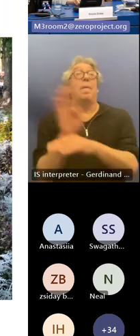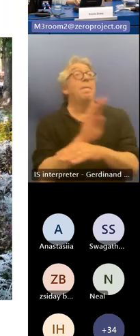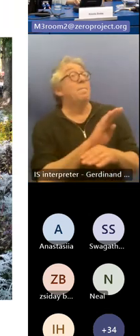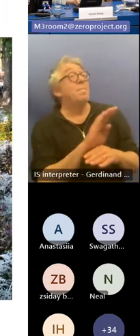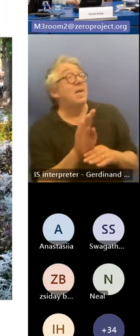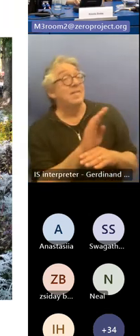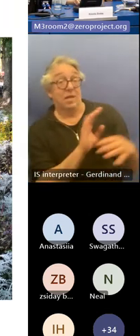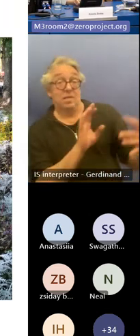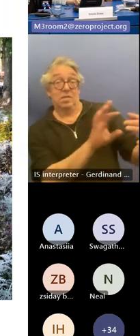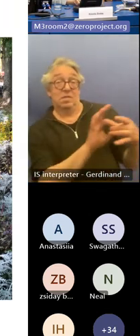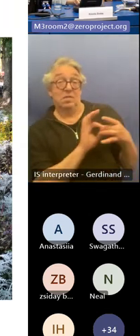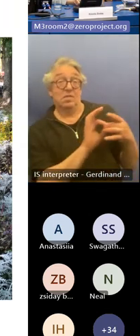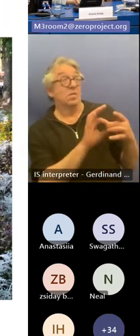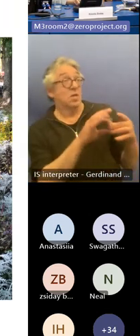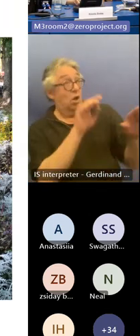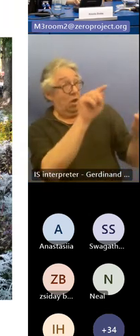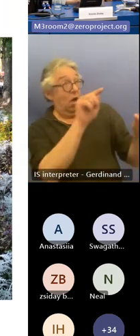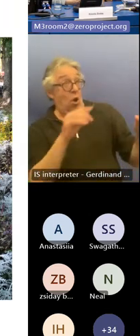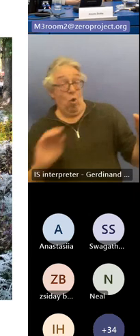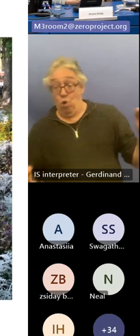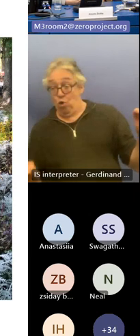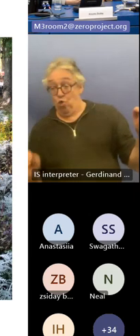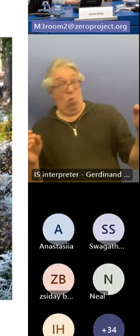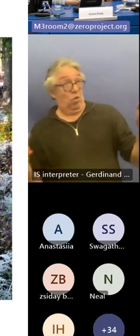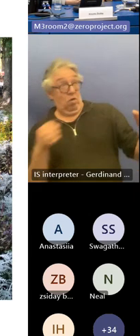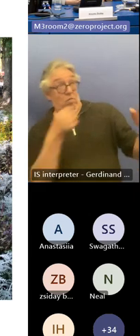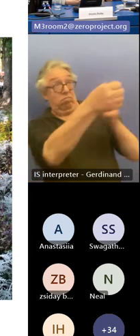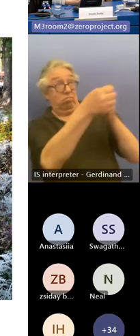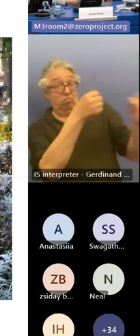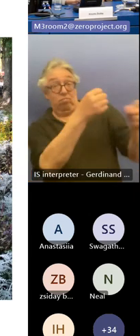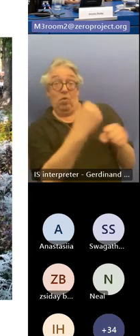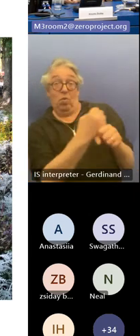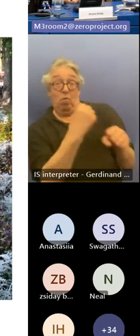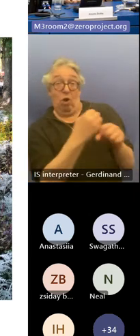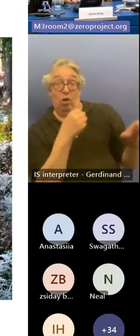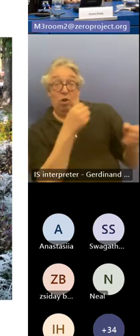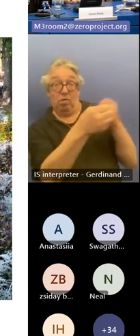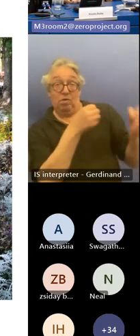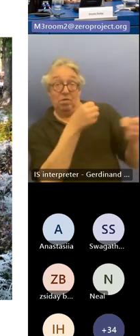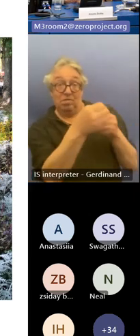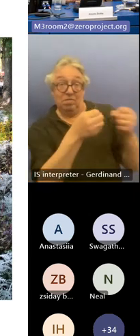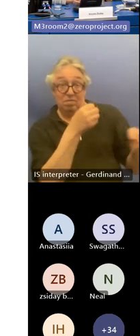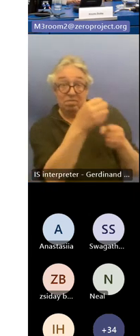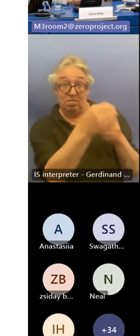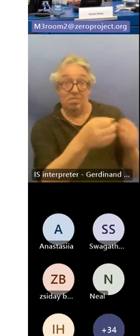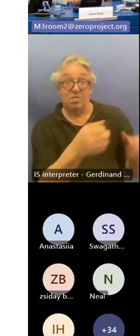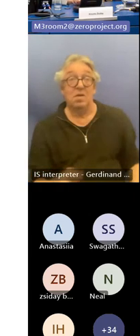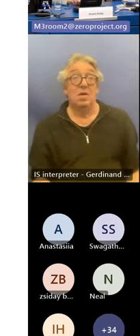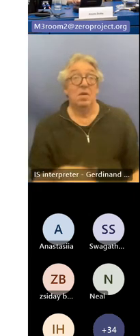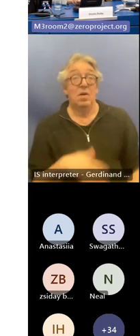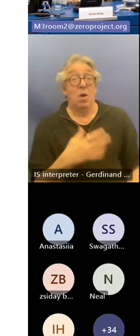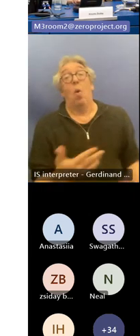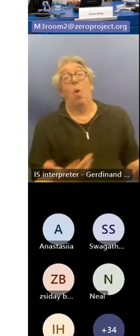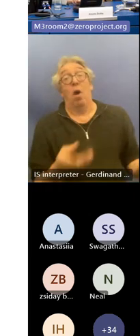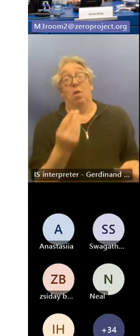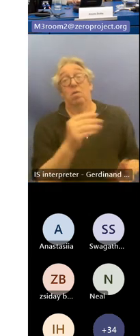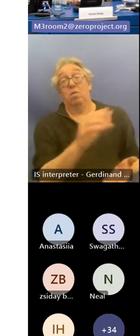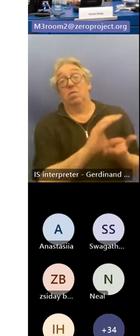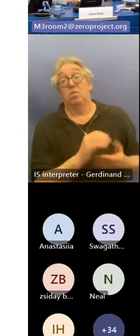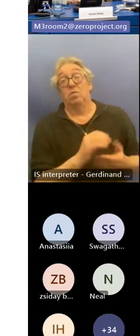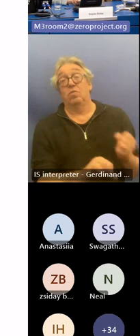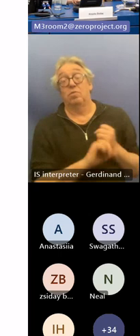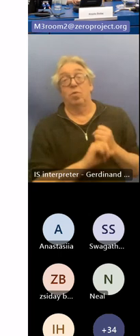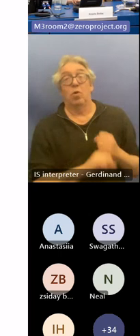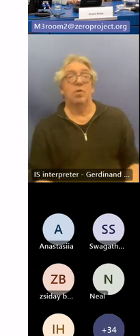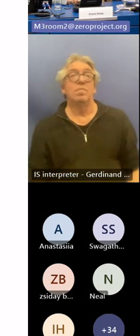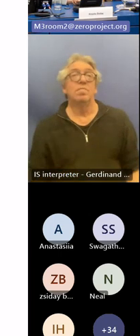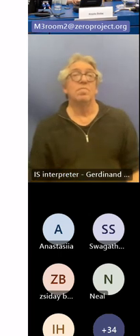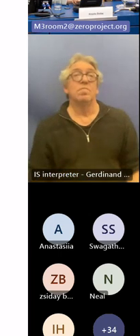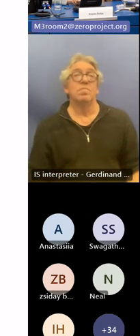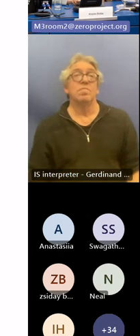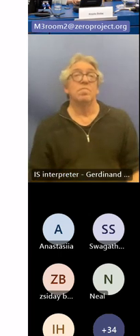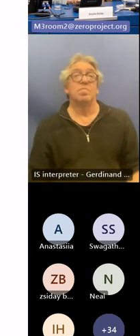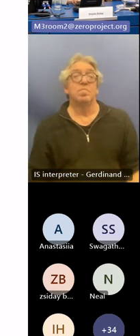our youngsters as employees and receive support. We have plenty of things to improve ourselves,